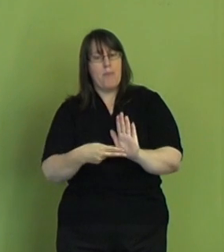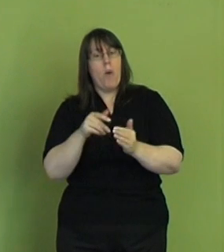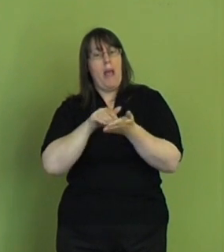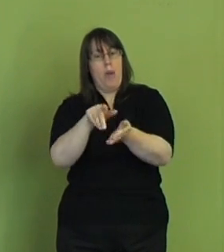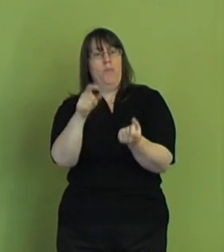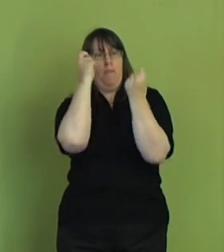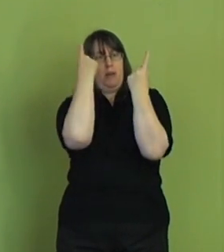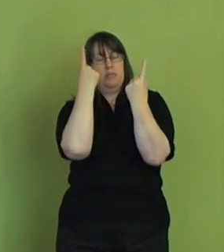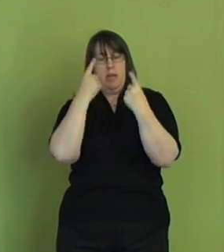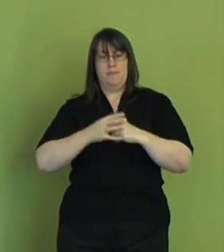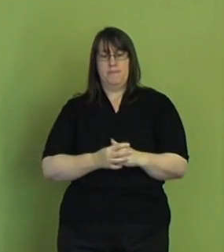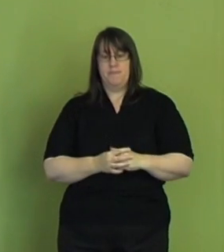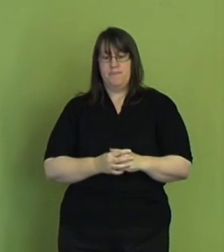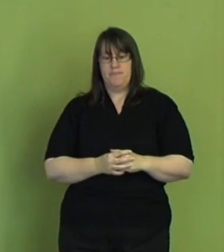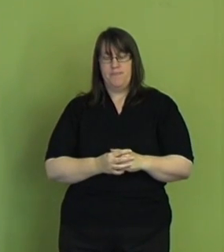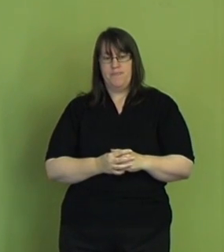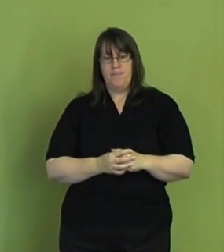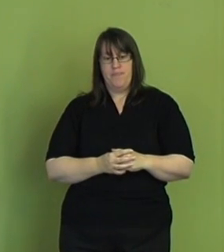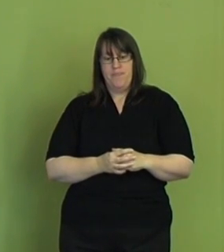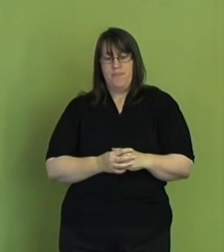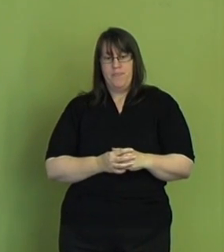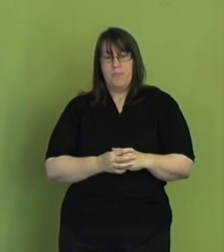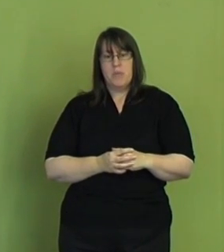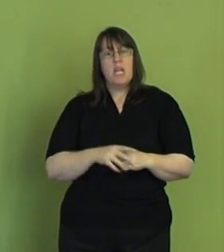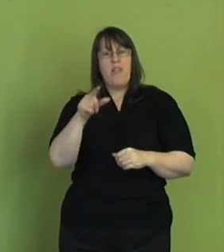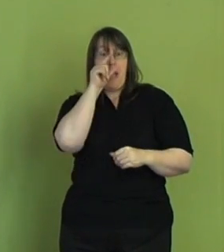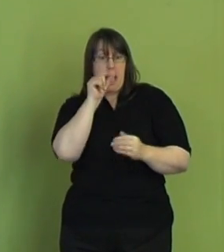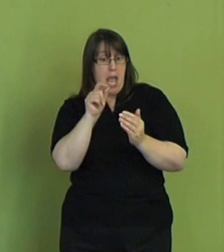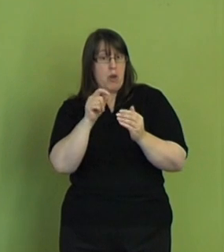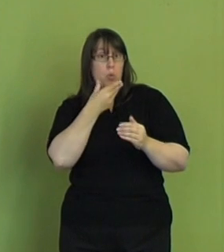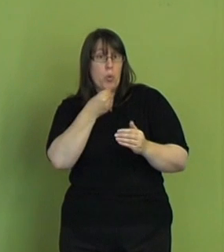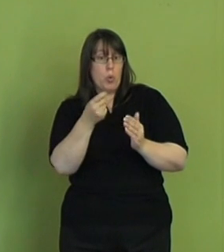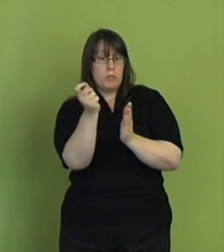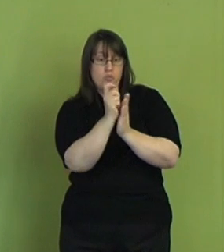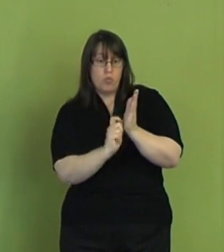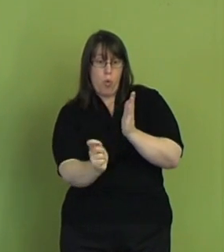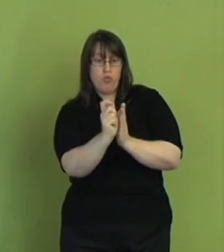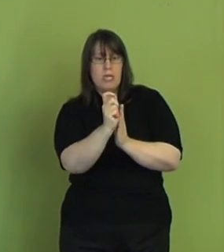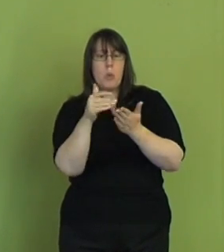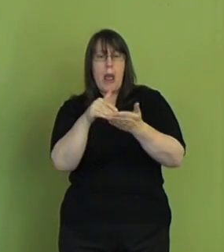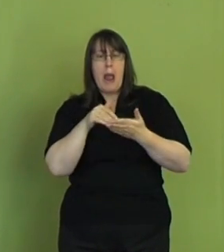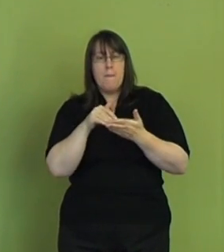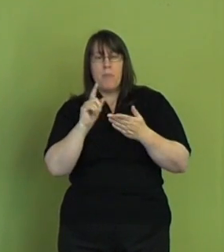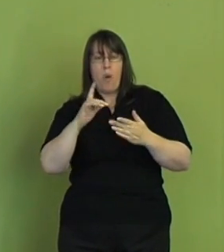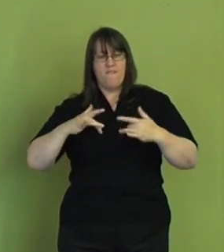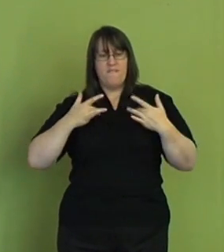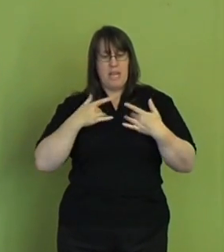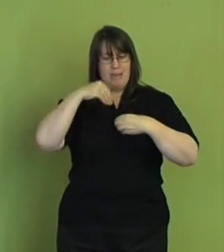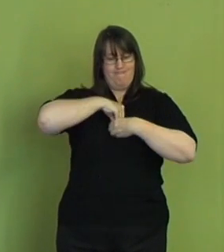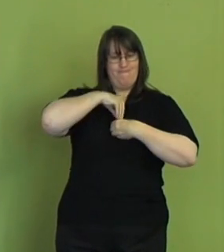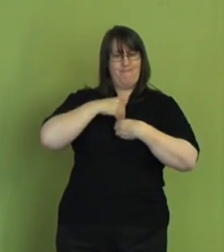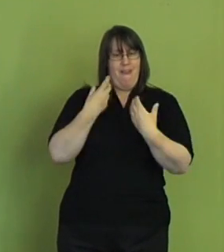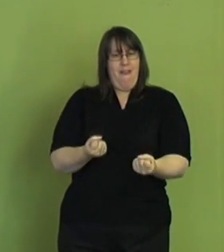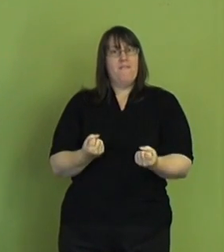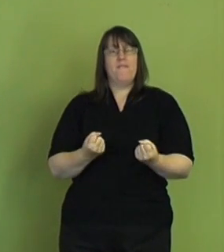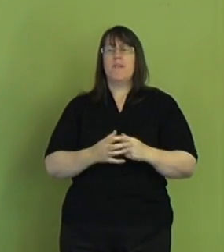Helping them to name or draw what those feelings might be,